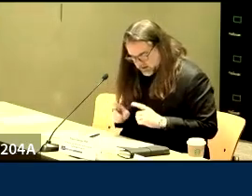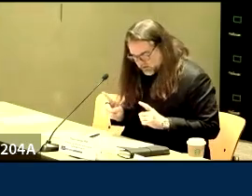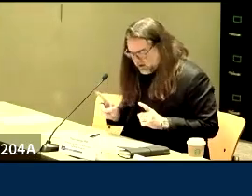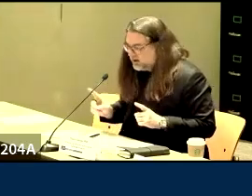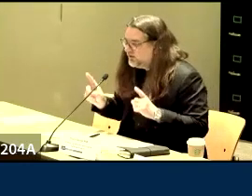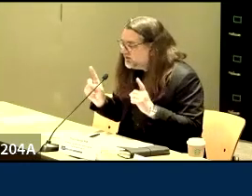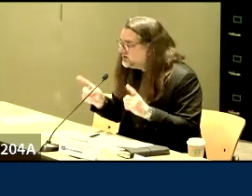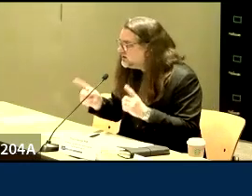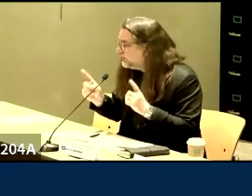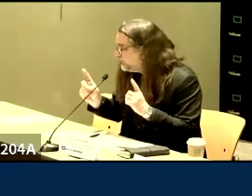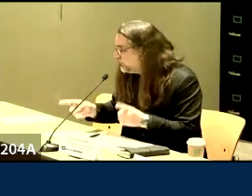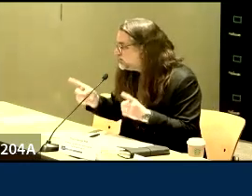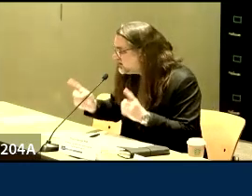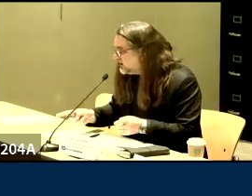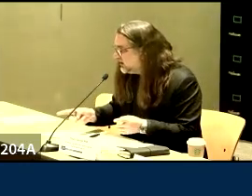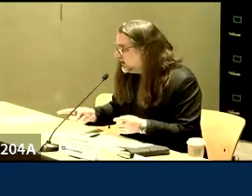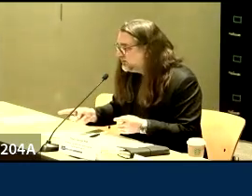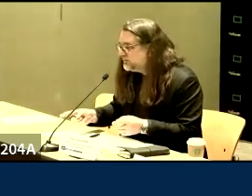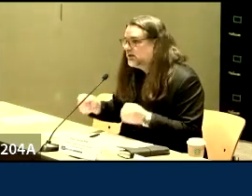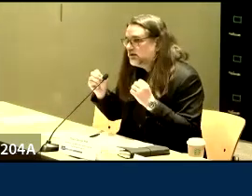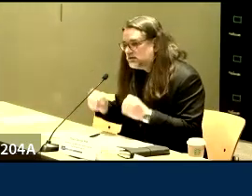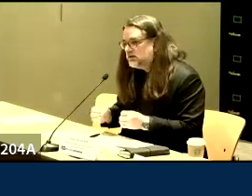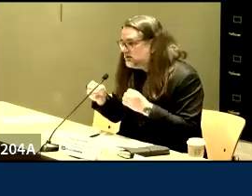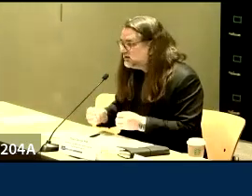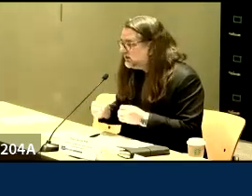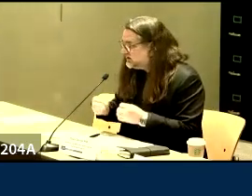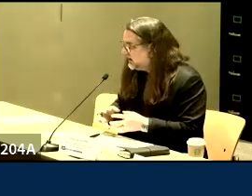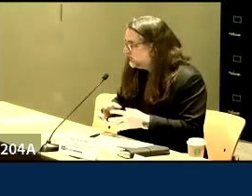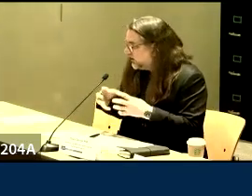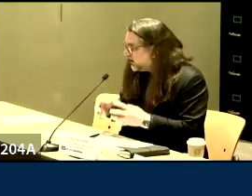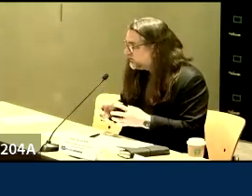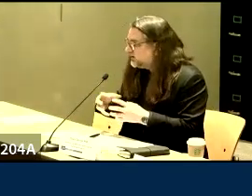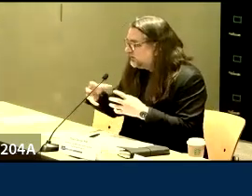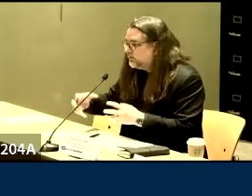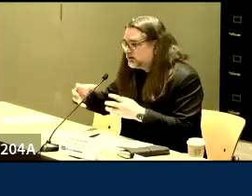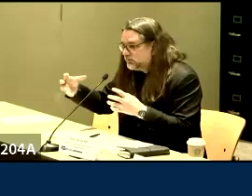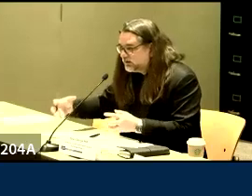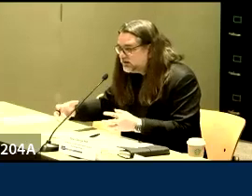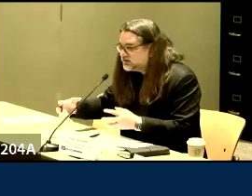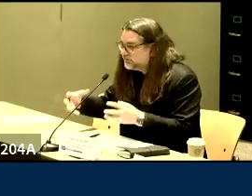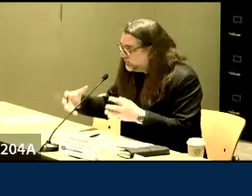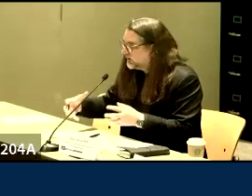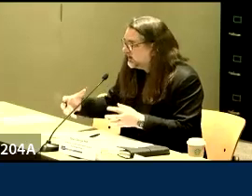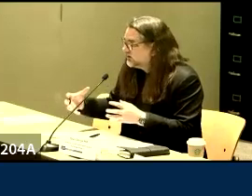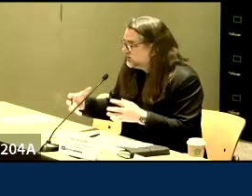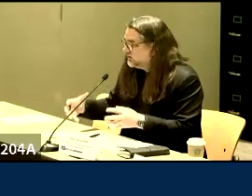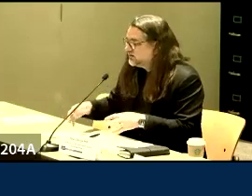Now, this is the first time CDC has ever authored and publicly released forecasting results.